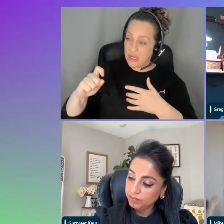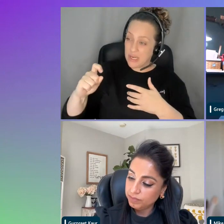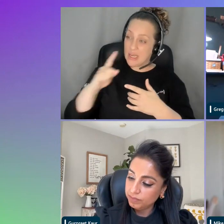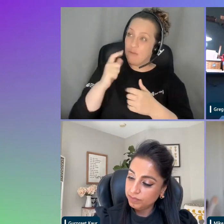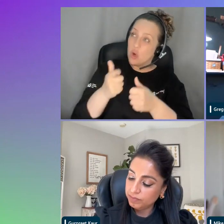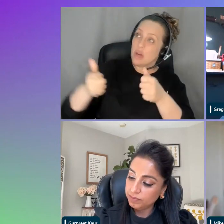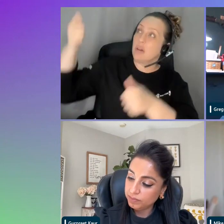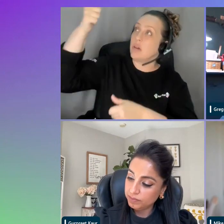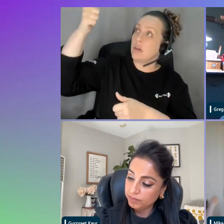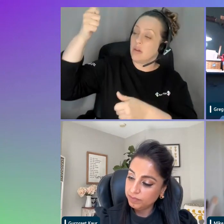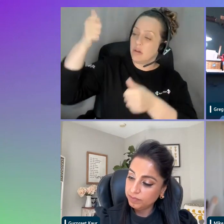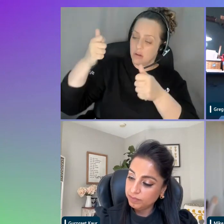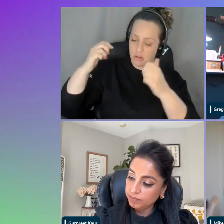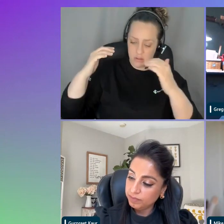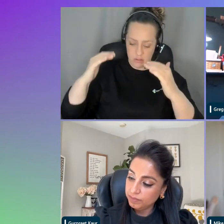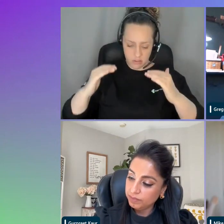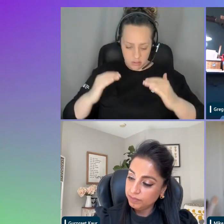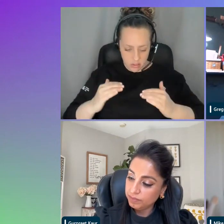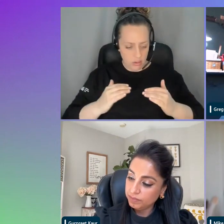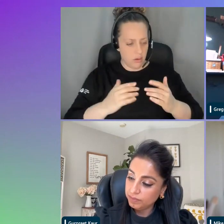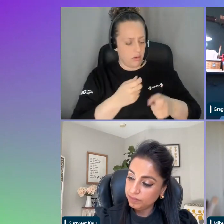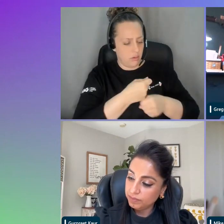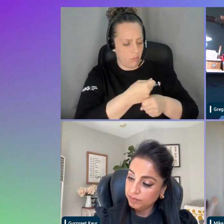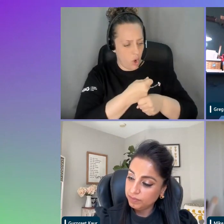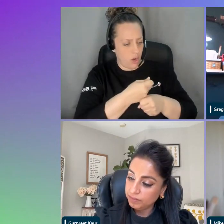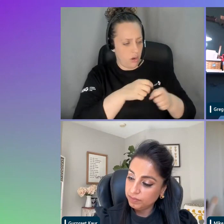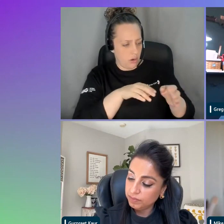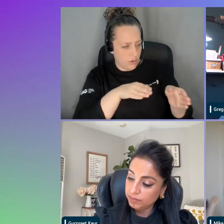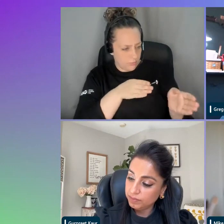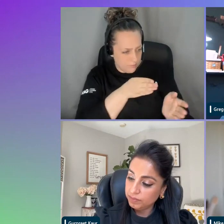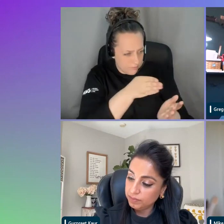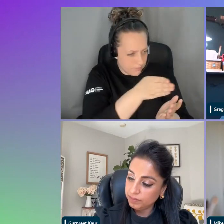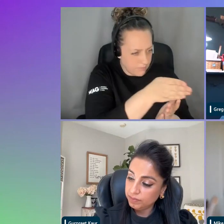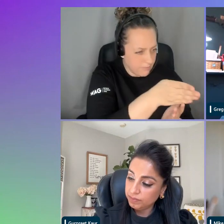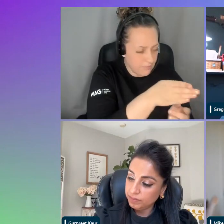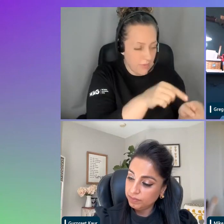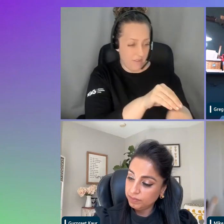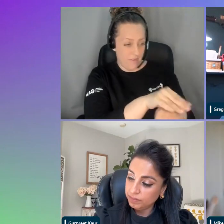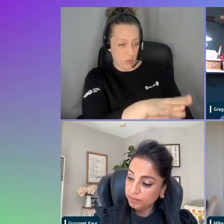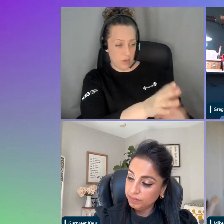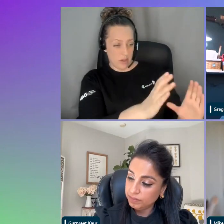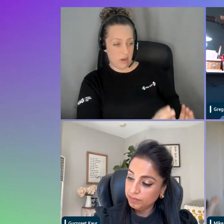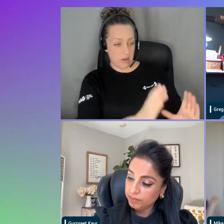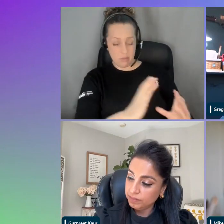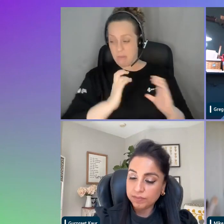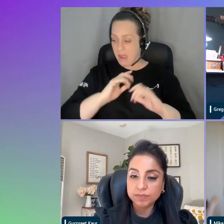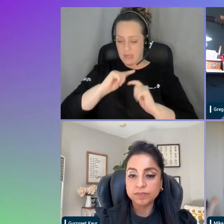product roadmaps. And my team, uh, is really responsible for making sure that happens as well. If we get down to sort of